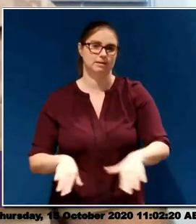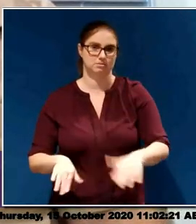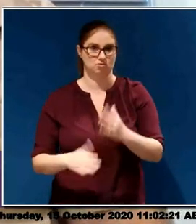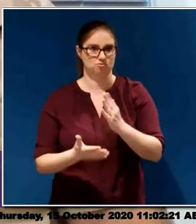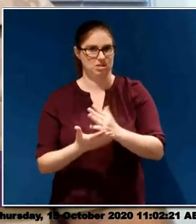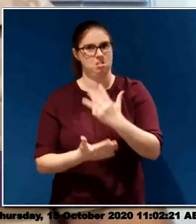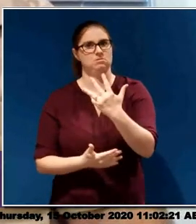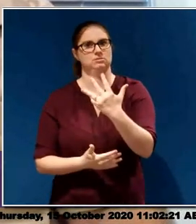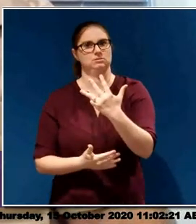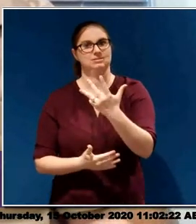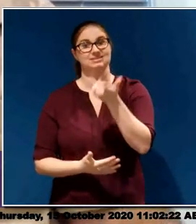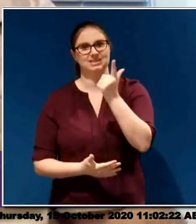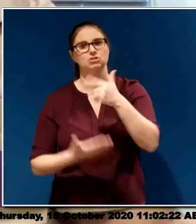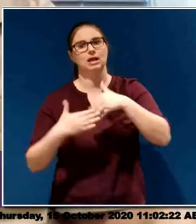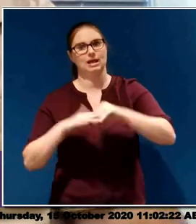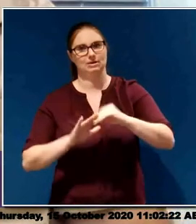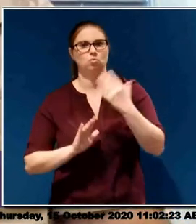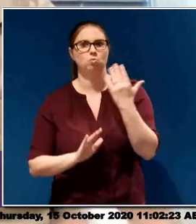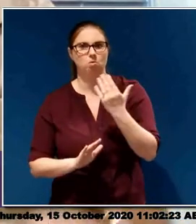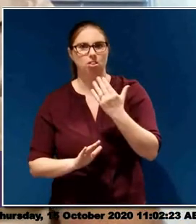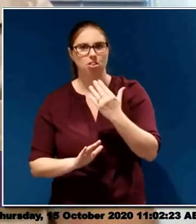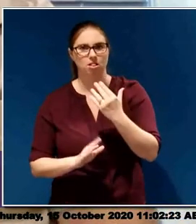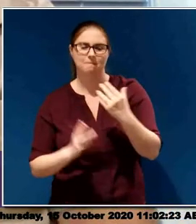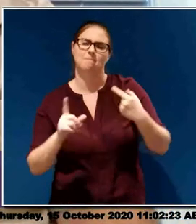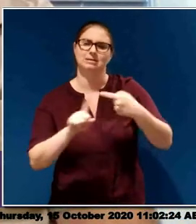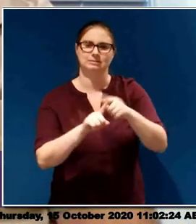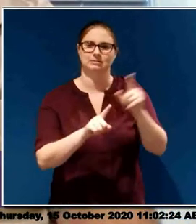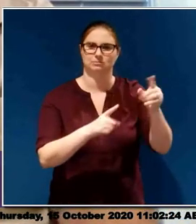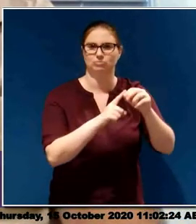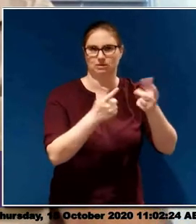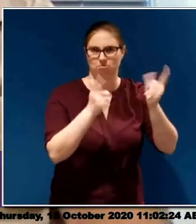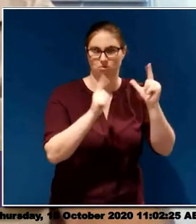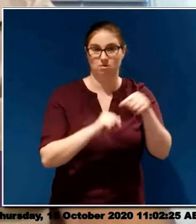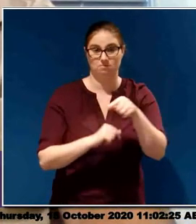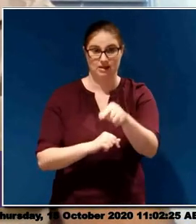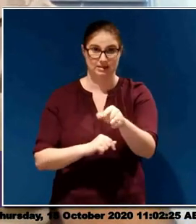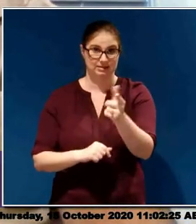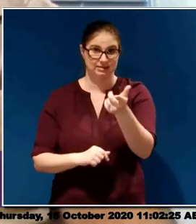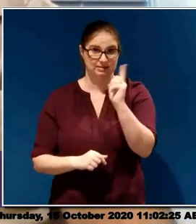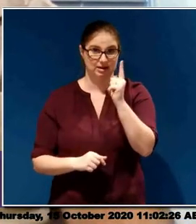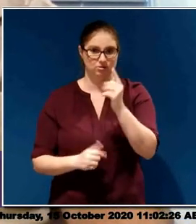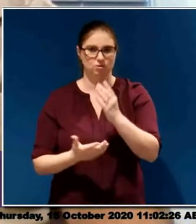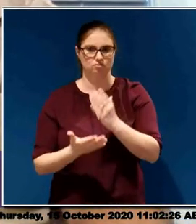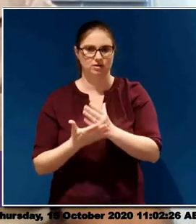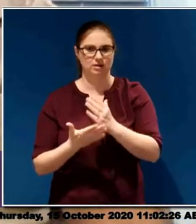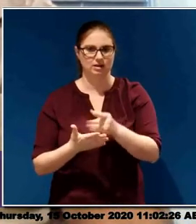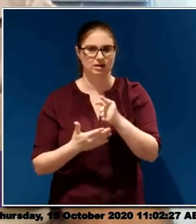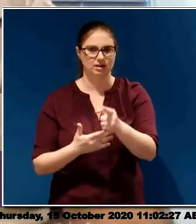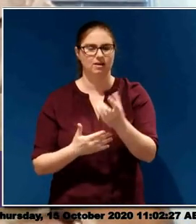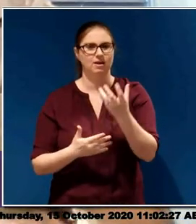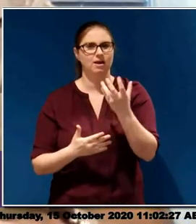This particular teacher had a red ace and a black ace on his desk, and so if